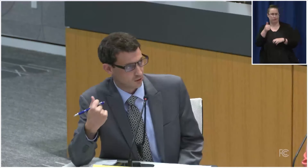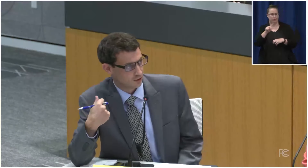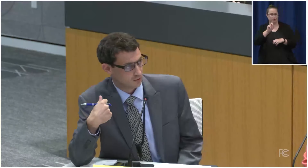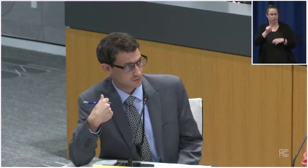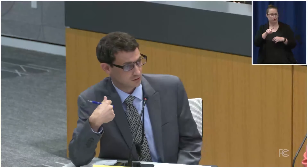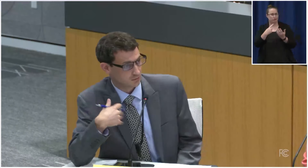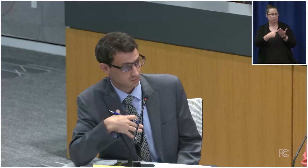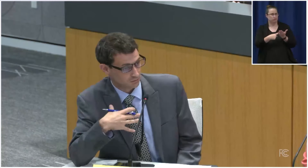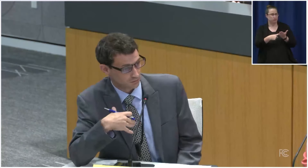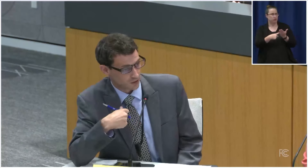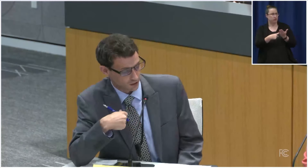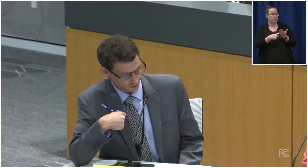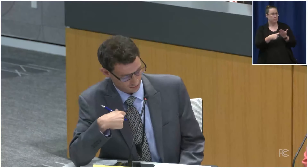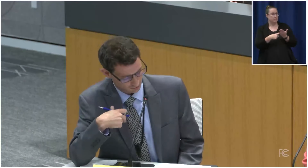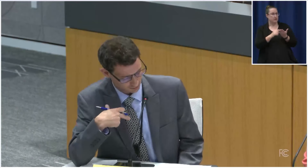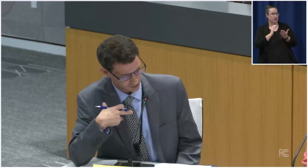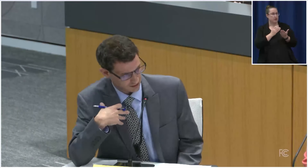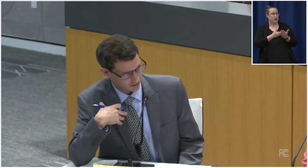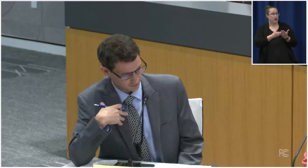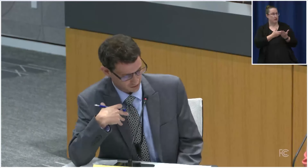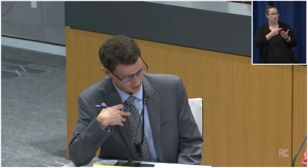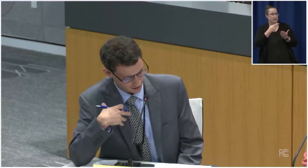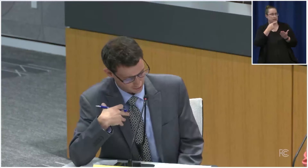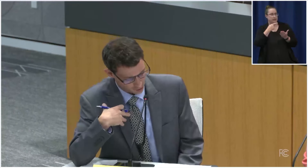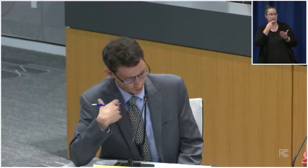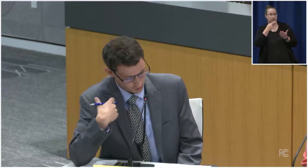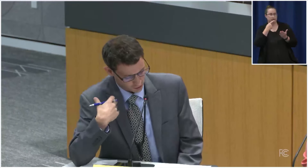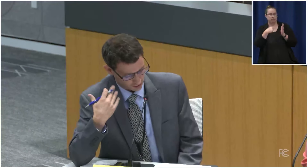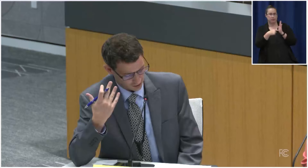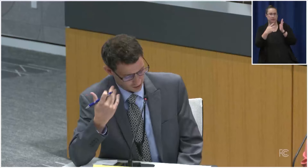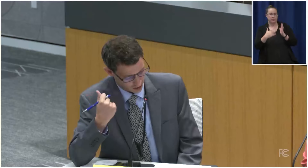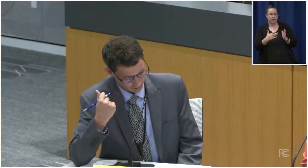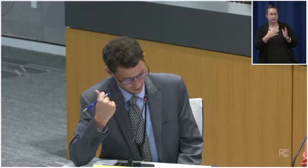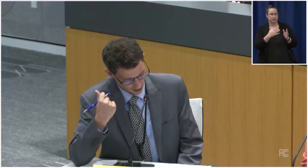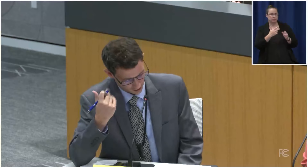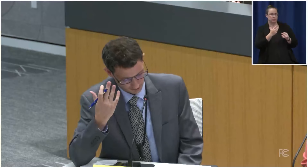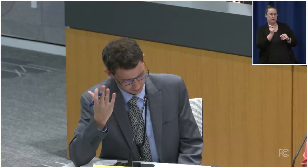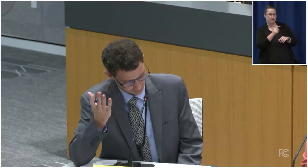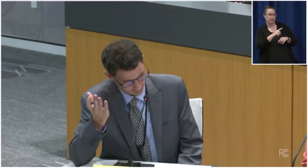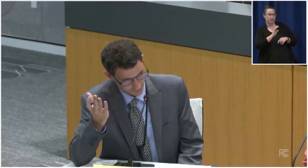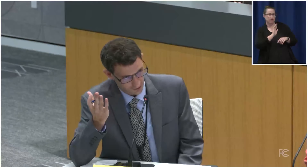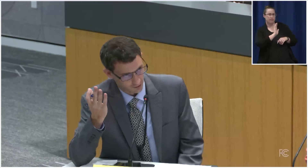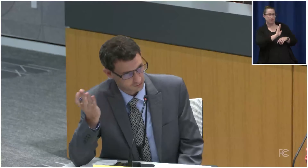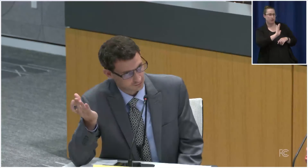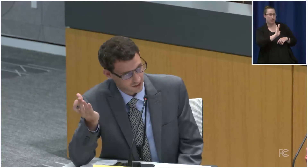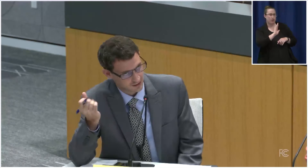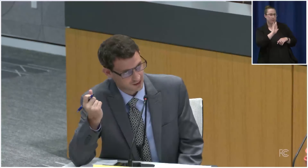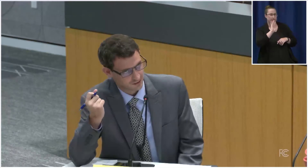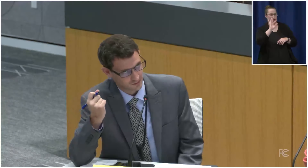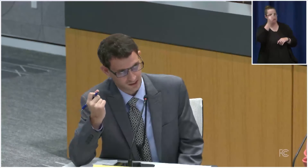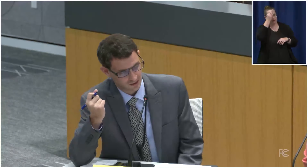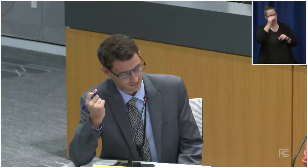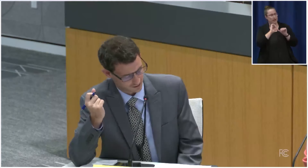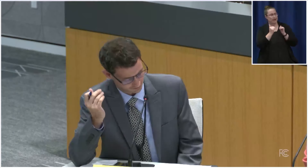THANK YOU, ROBERT. THAT MIGHT ACTUALLY BE A GOOD PLACE TO TRANSITION A LITTLE BIT TO OUR QUESTIONS